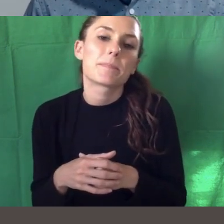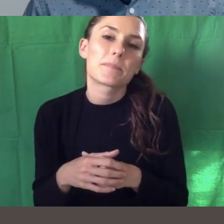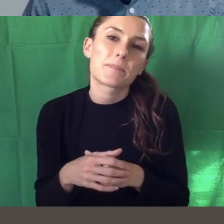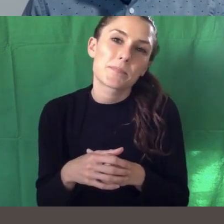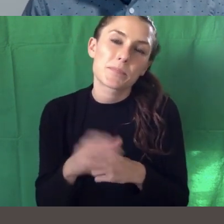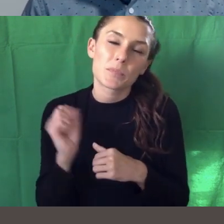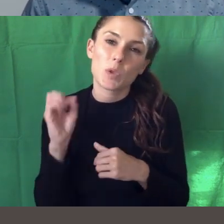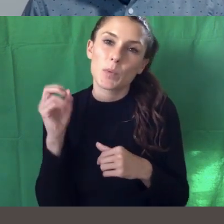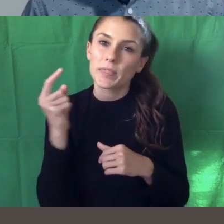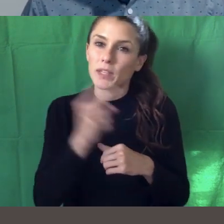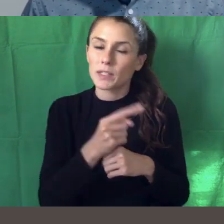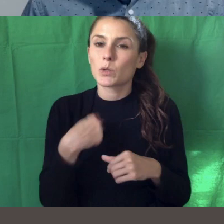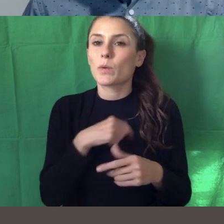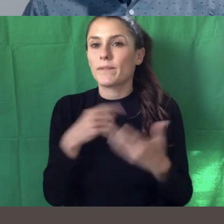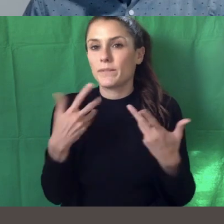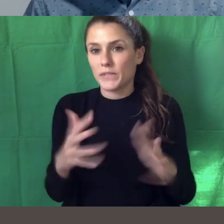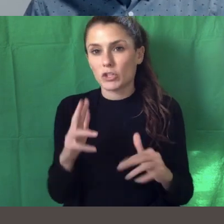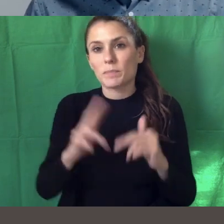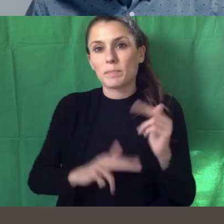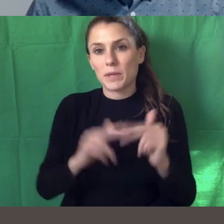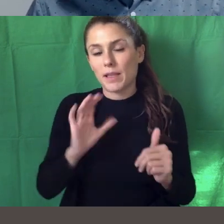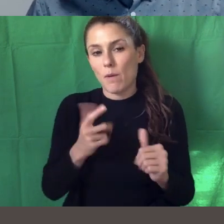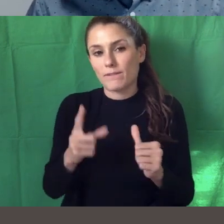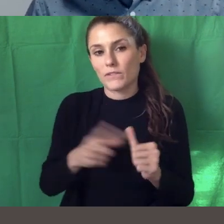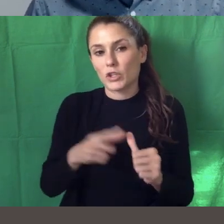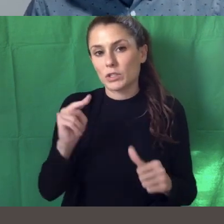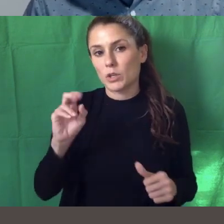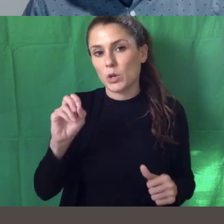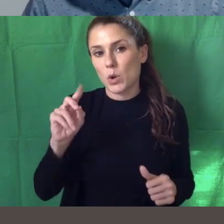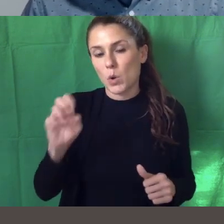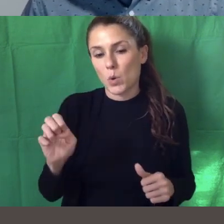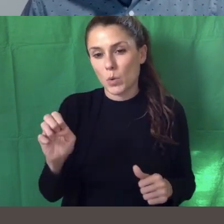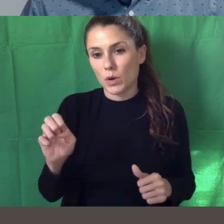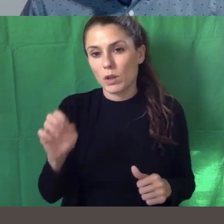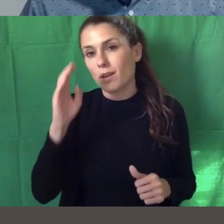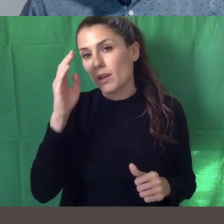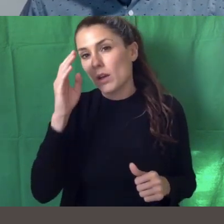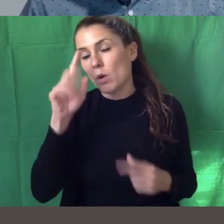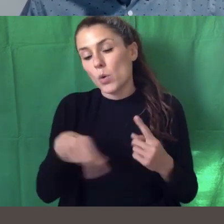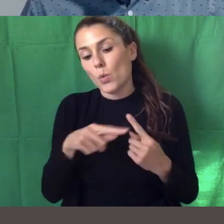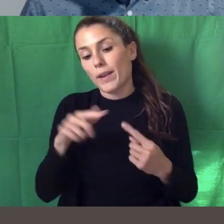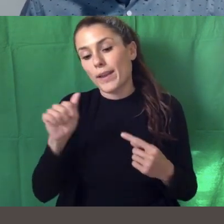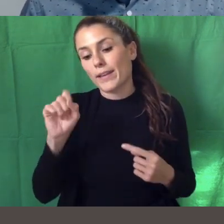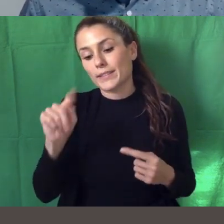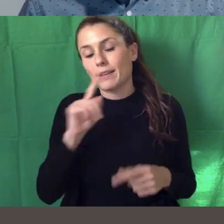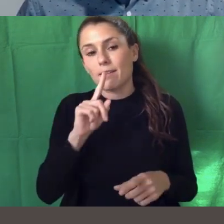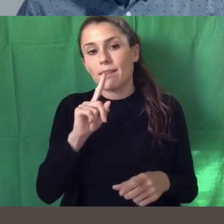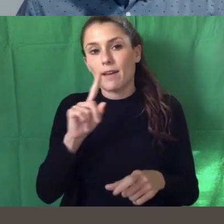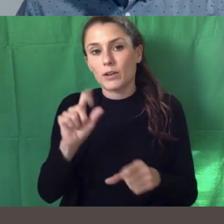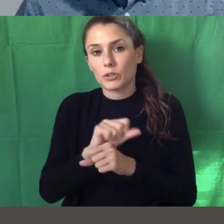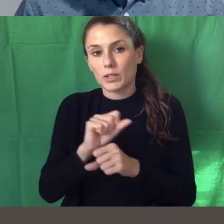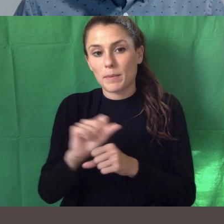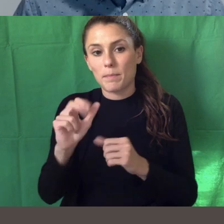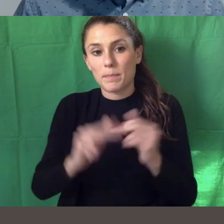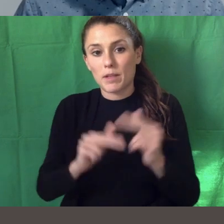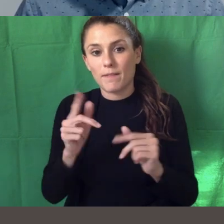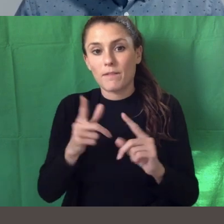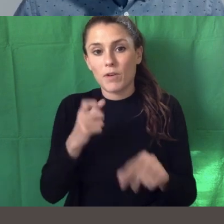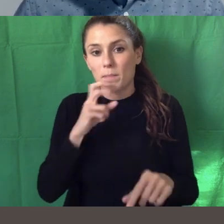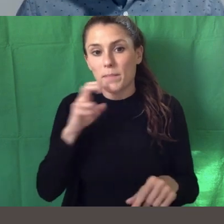So with this, we've built our first node. Note when the AST is actually being built by Python, it's built from bottom up.